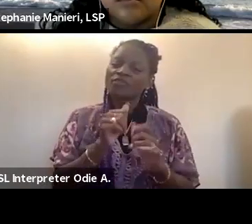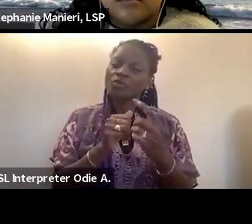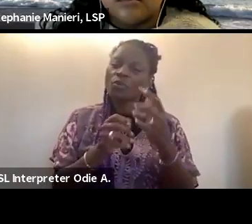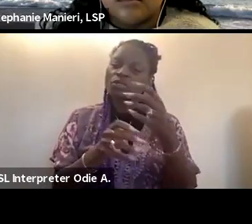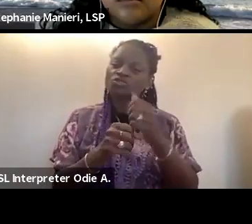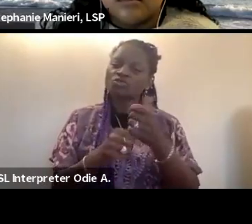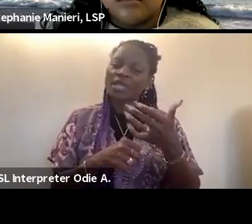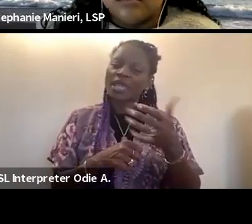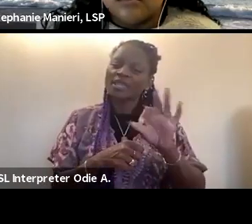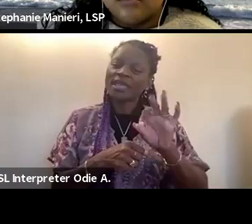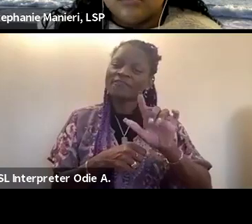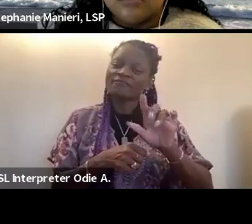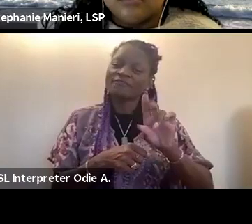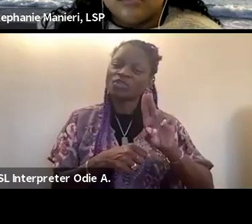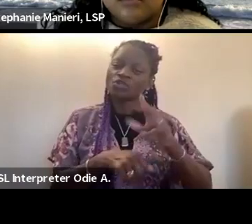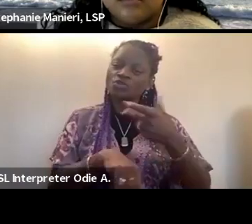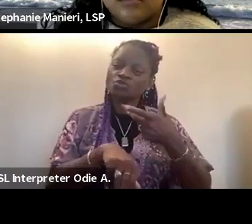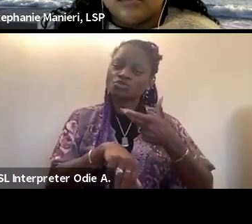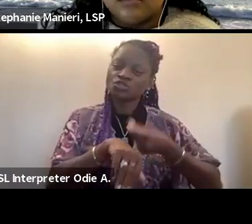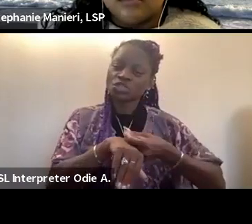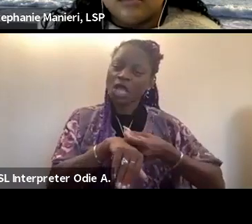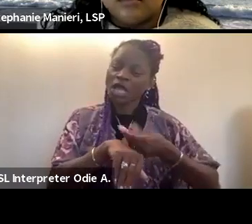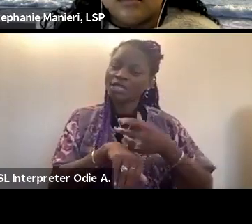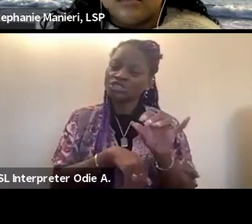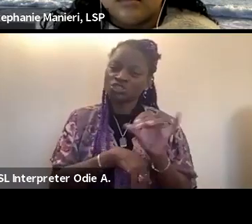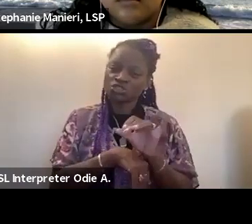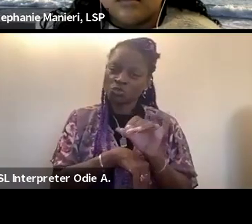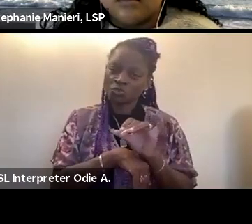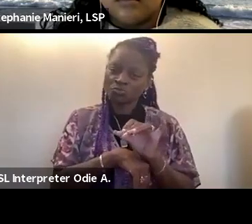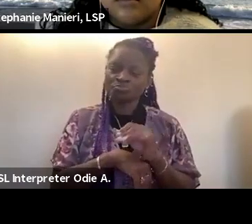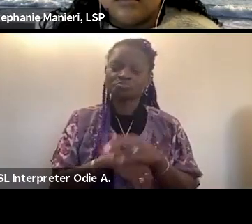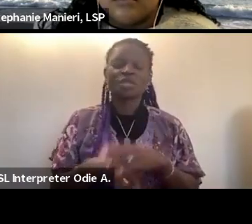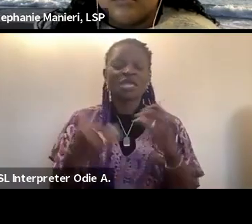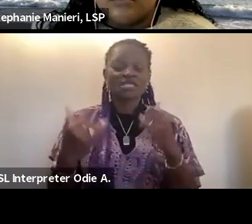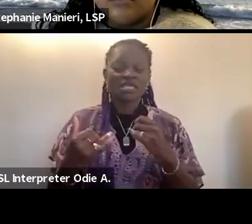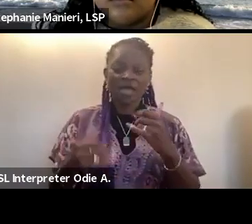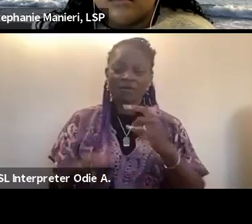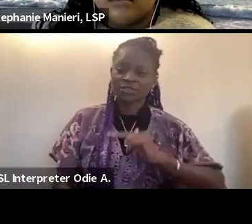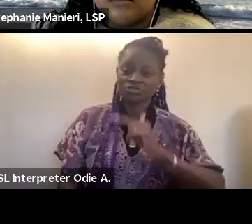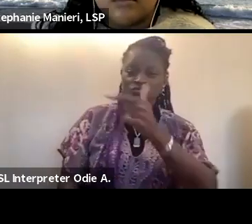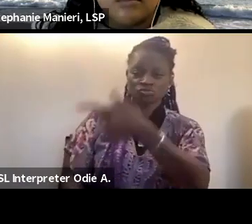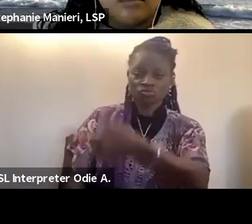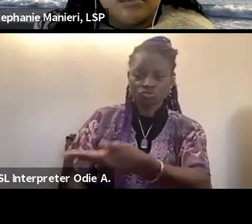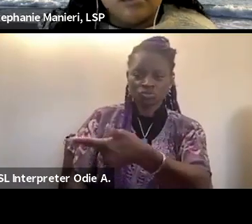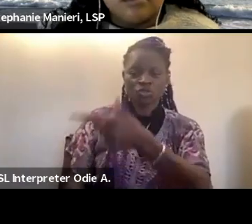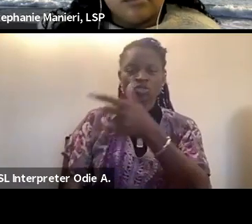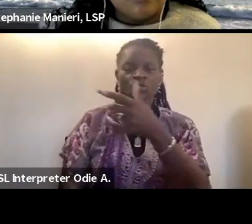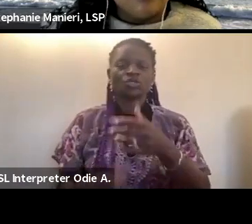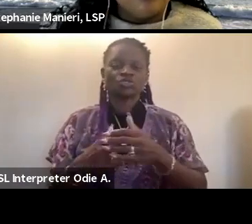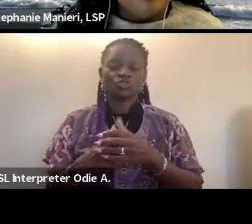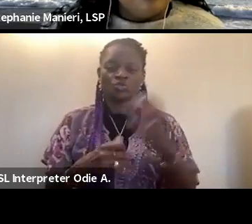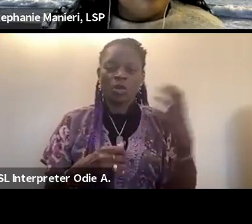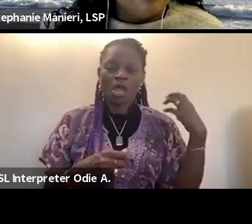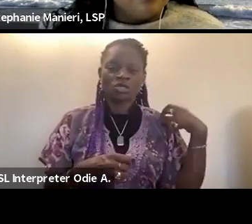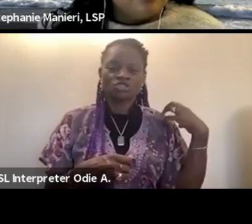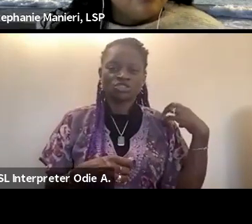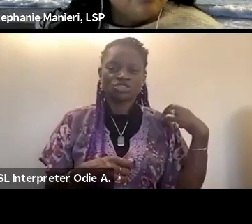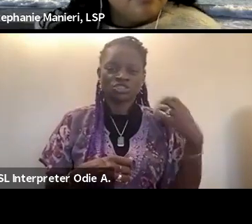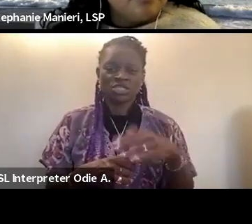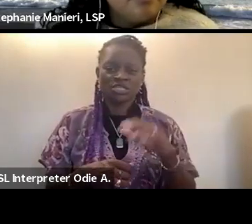For more on our vaccination campaign, I'll turn it over to Dr. Hermala Shende, our vaccination chief. Thank you, Dr. Mace.